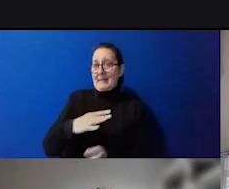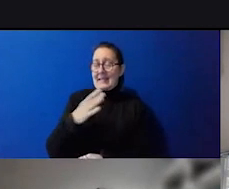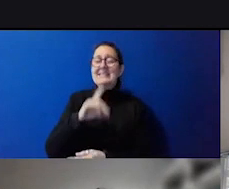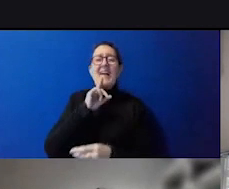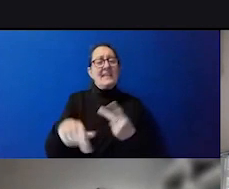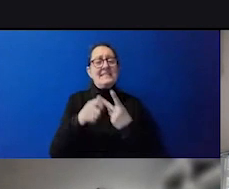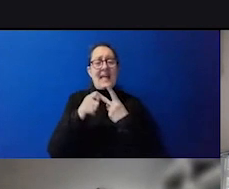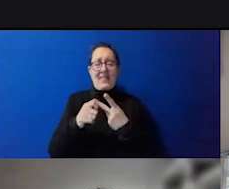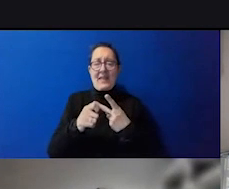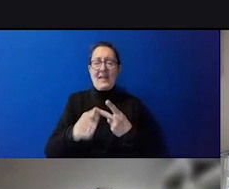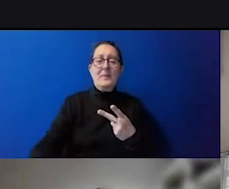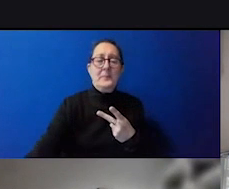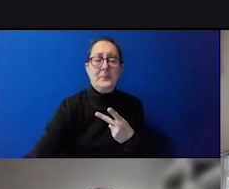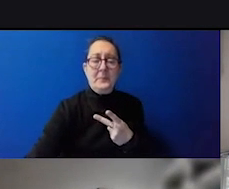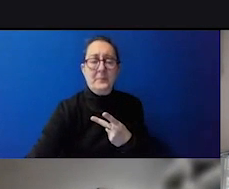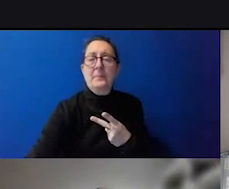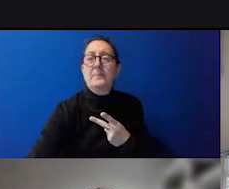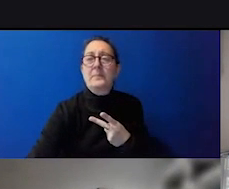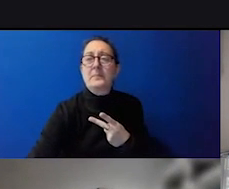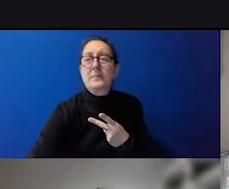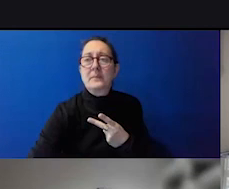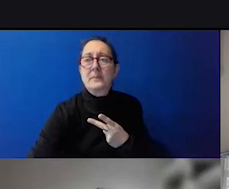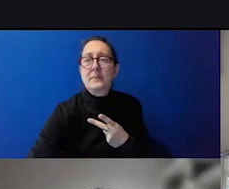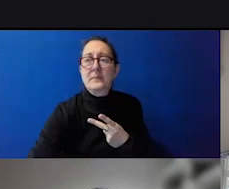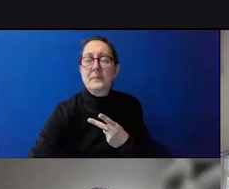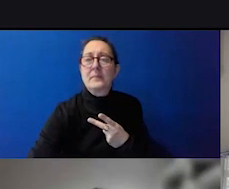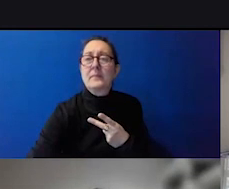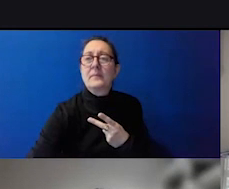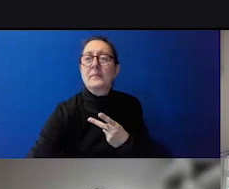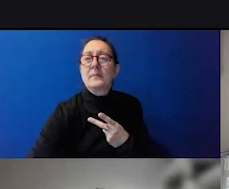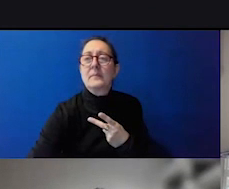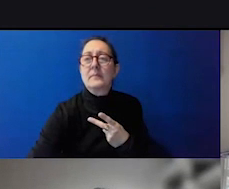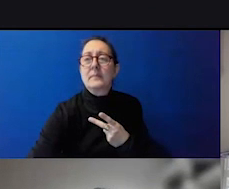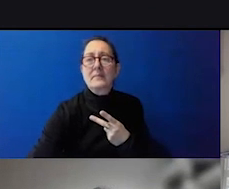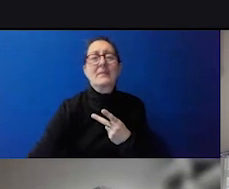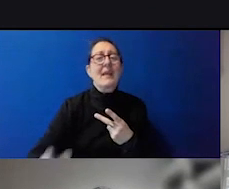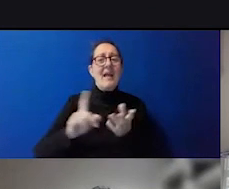the um related to what I do every day is that legal aid is there to level the plan field to